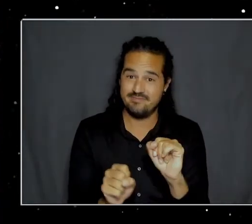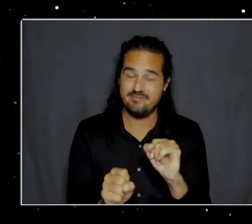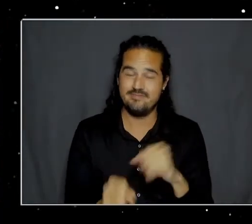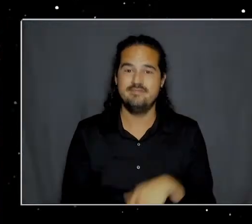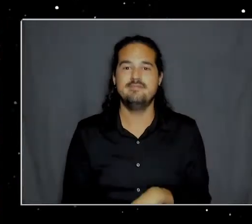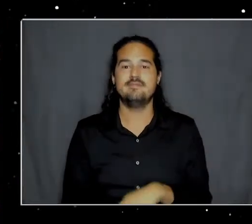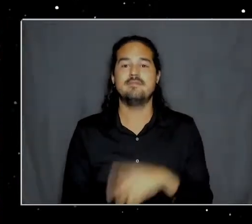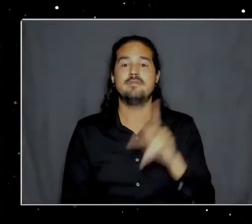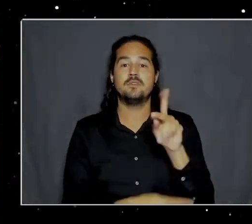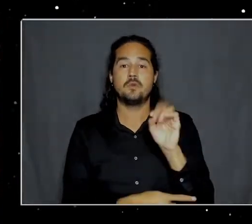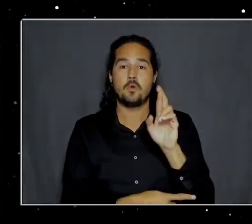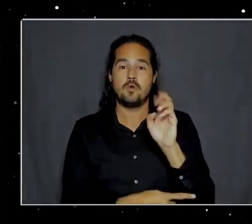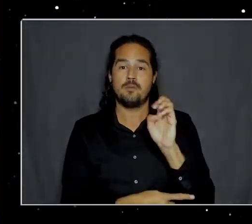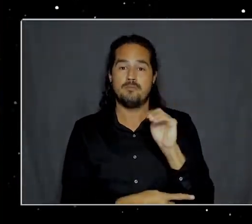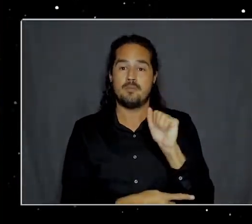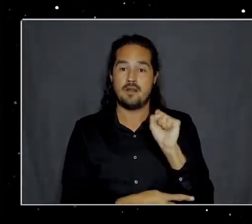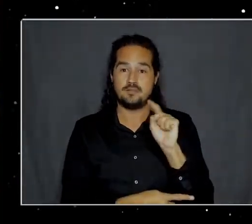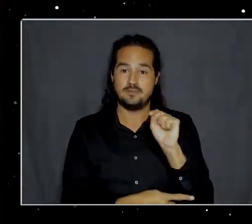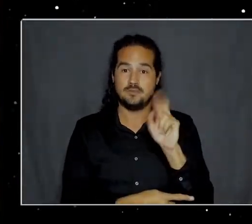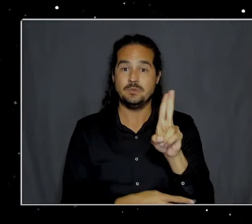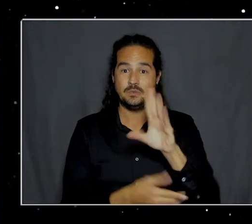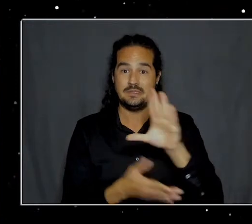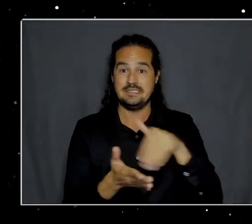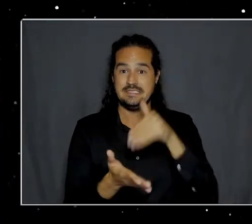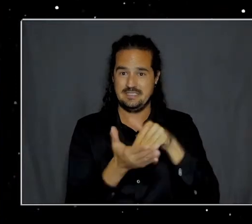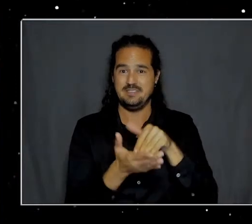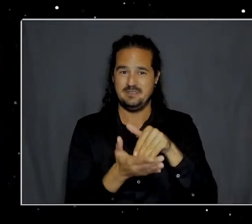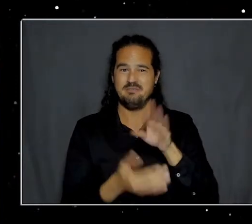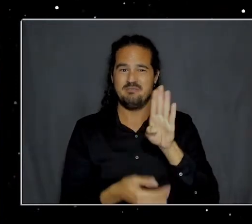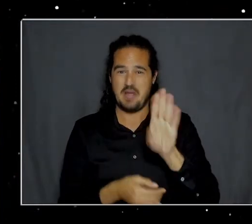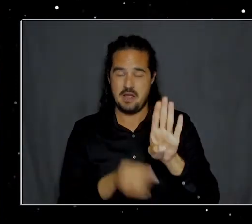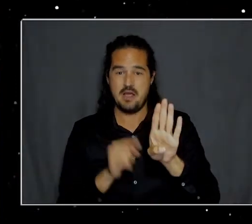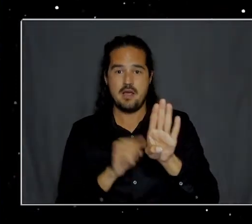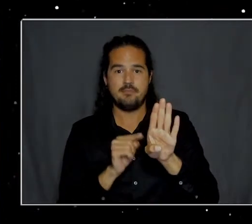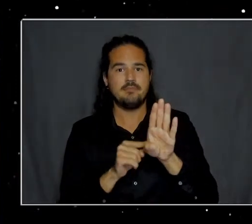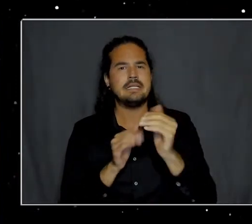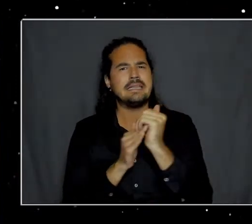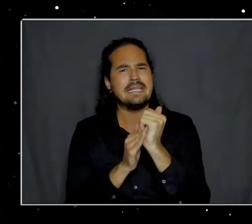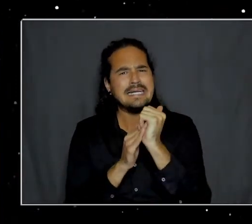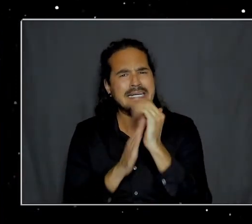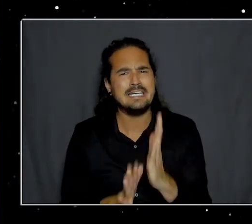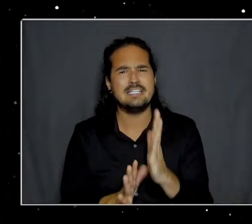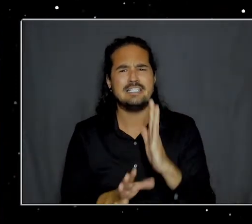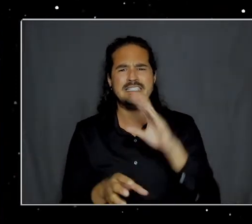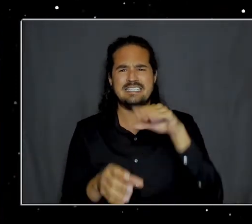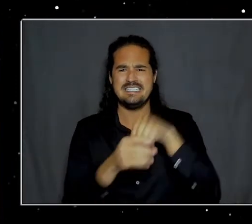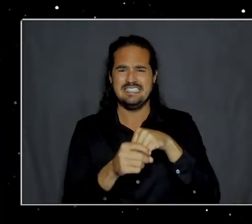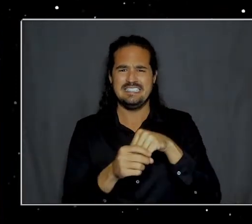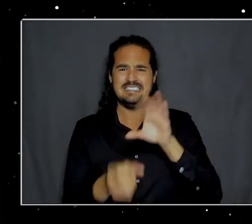ORDER. TONIE DAVIS: THE KOREMATSU CENTER, PARTICULARLY BOB, AGAIN, BEING A